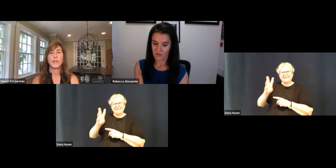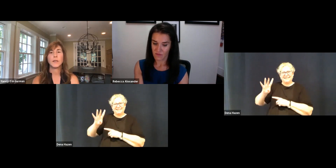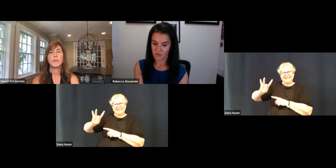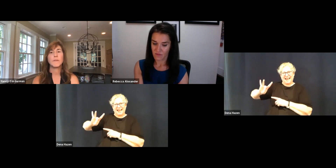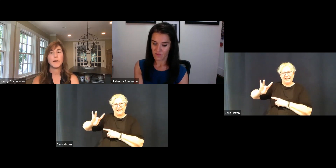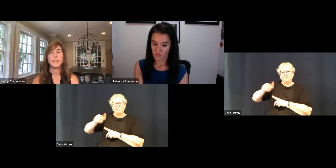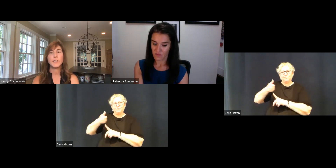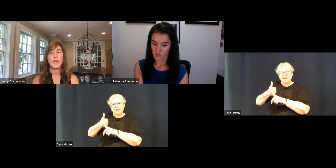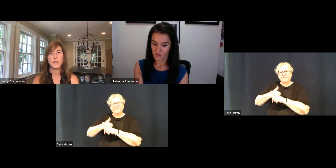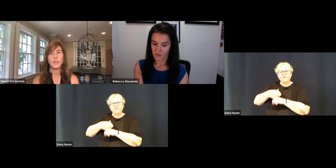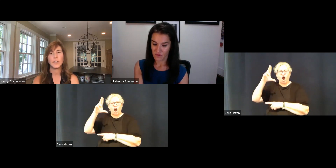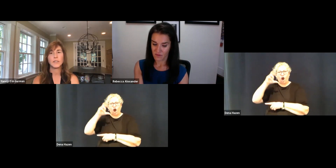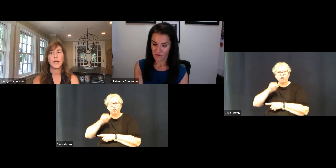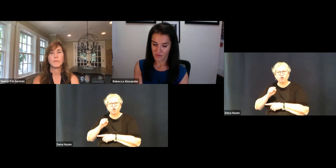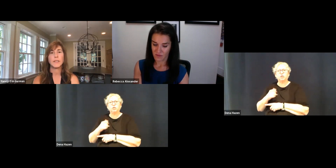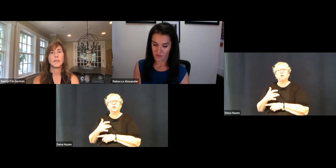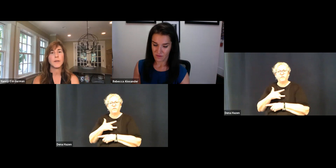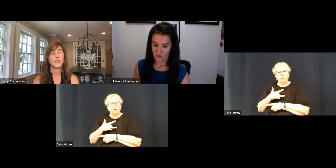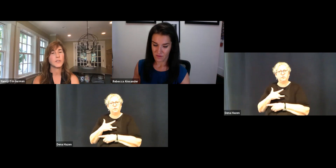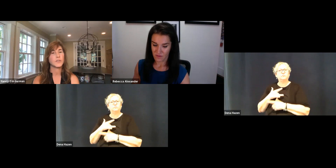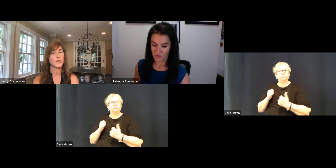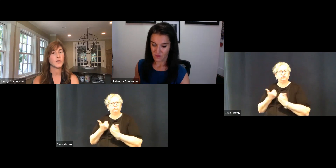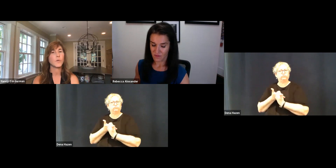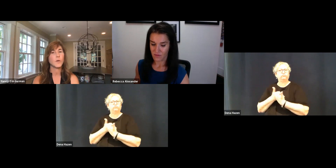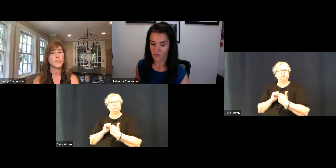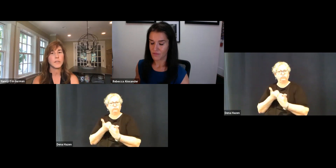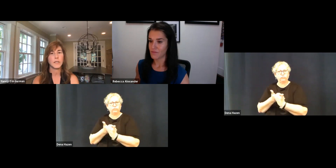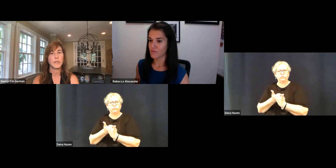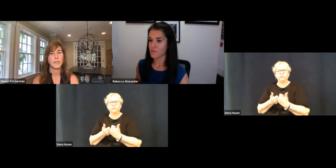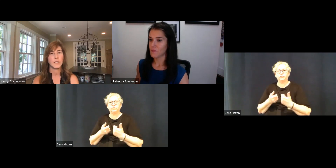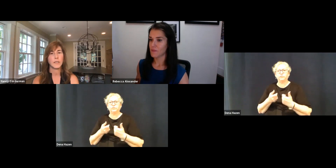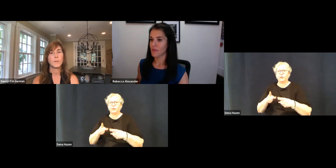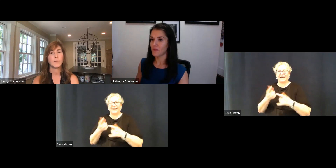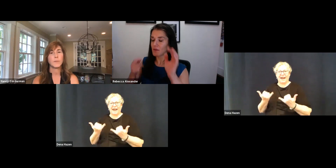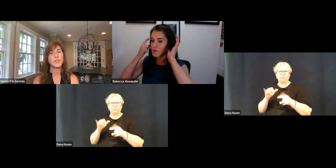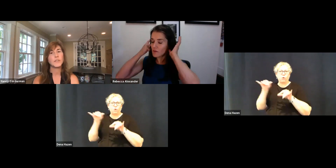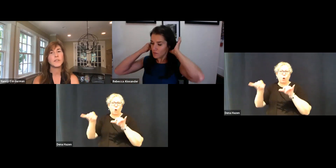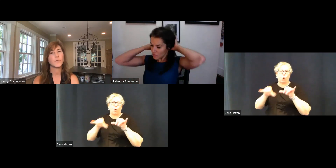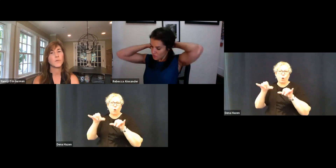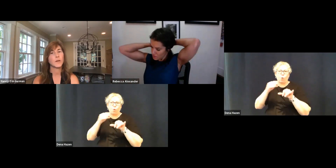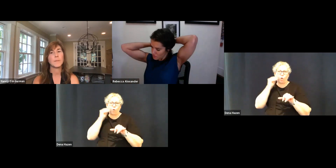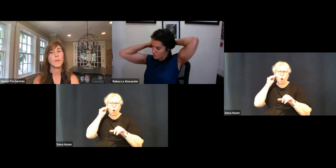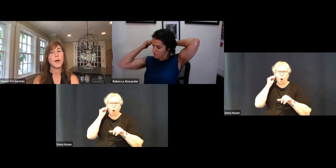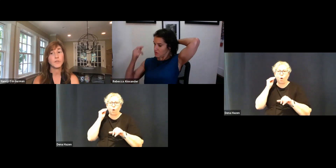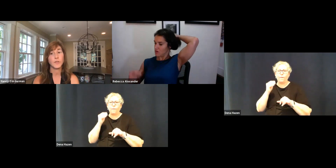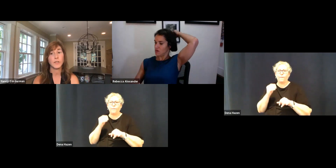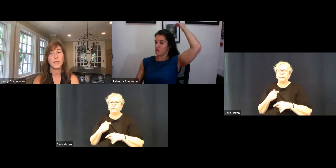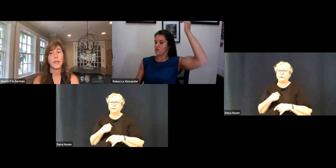It can be very challenging at times, especially during quarantine. Patience is one of my mantras.